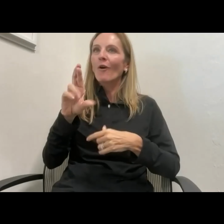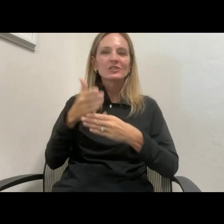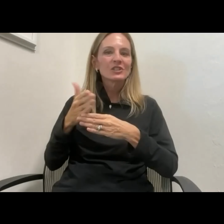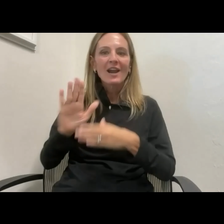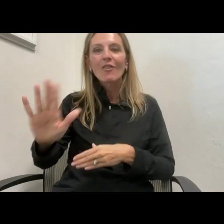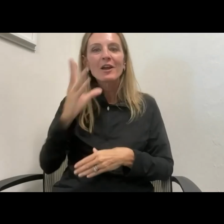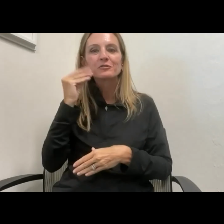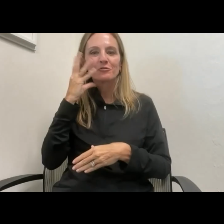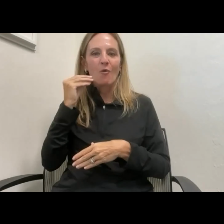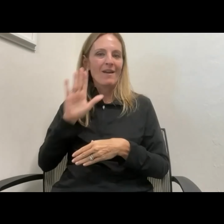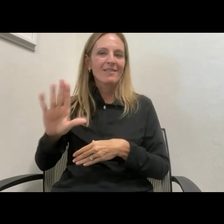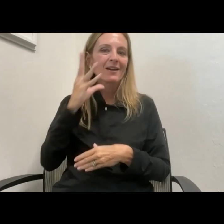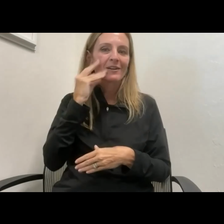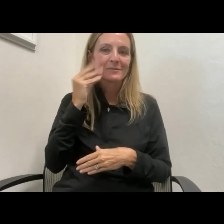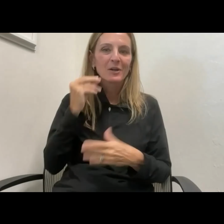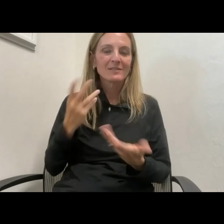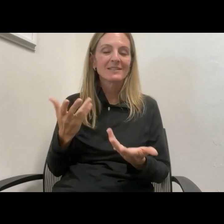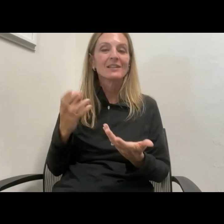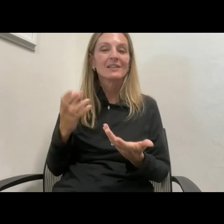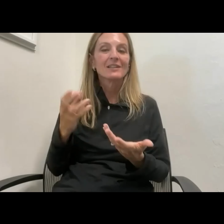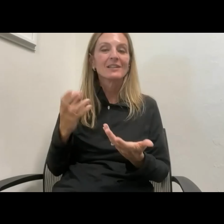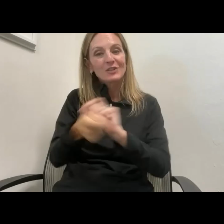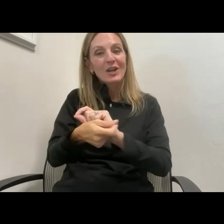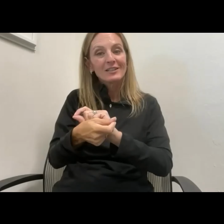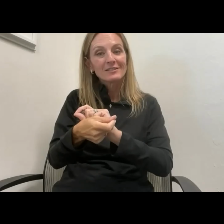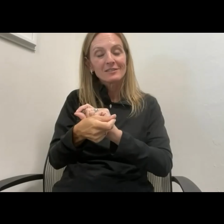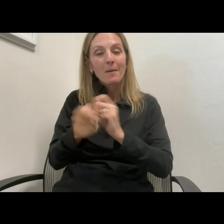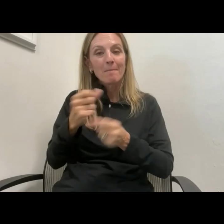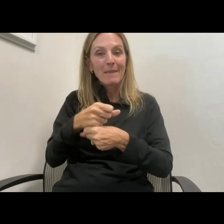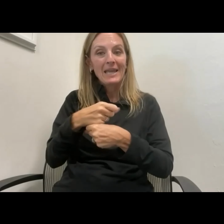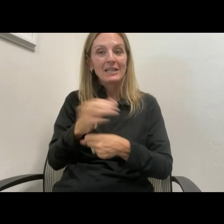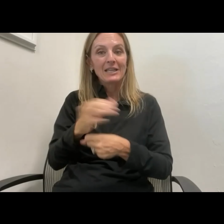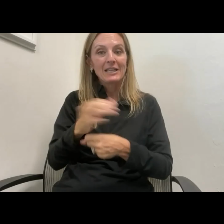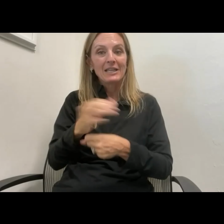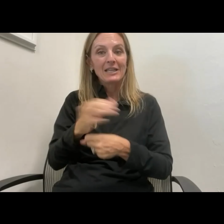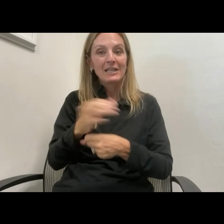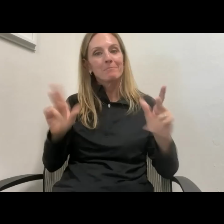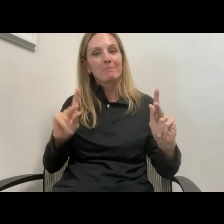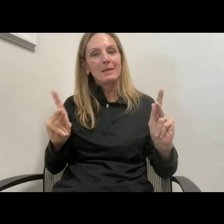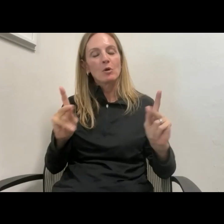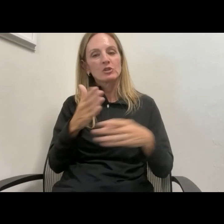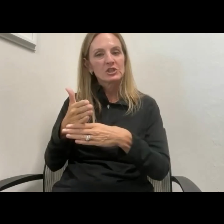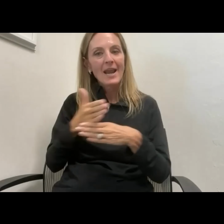And that's part of the change making too is having people share their experience.